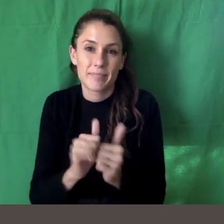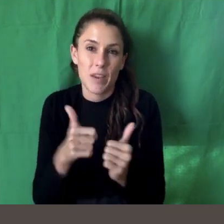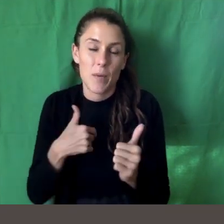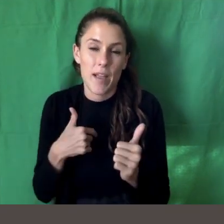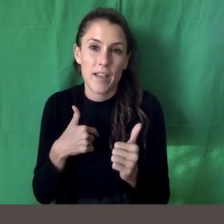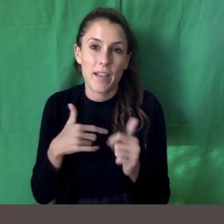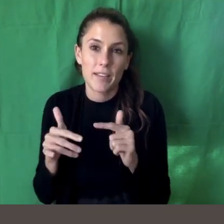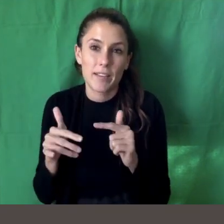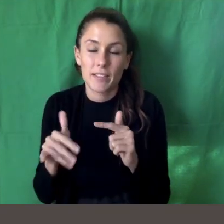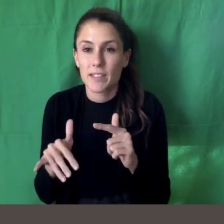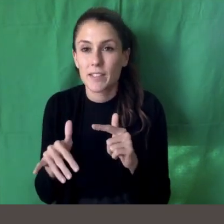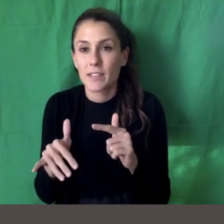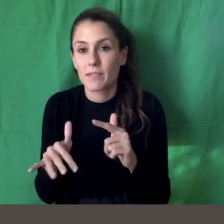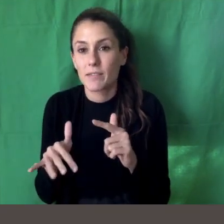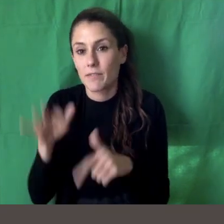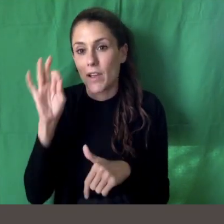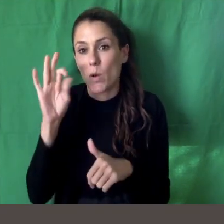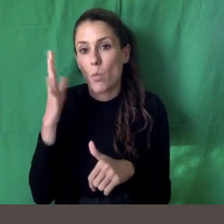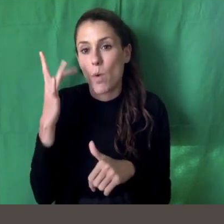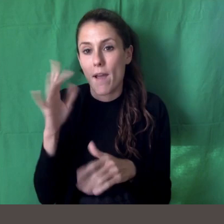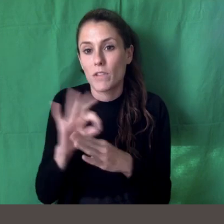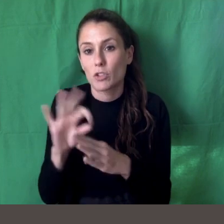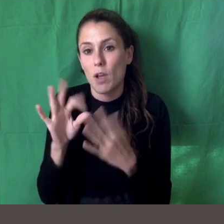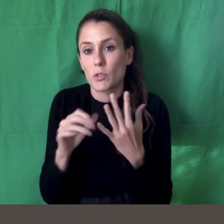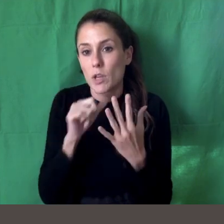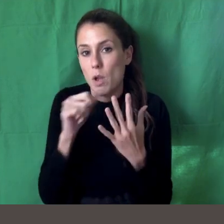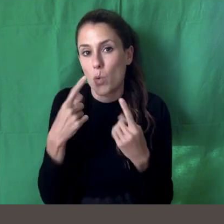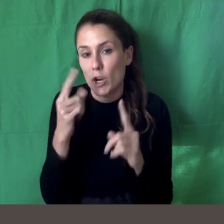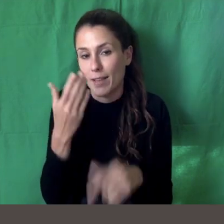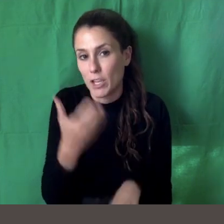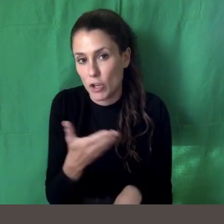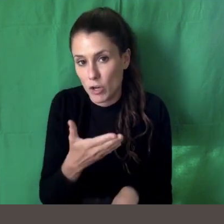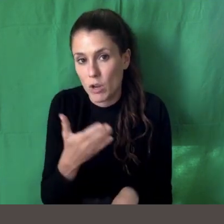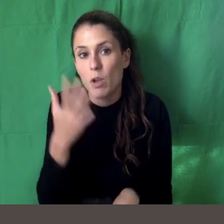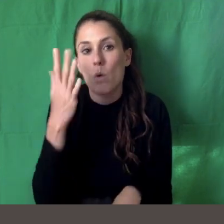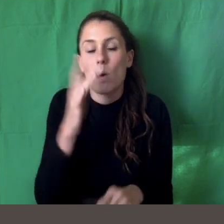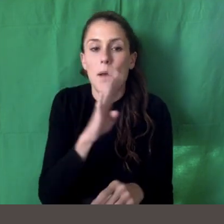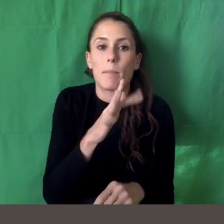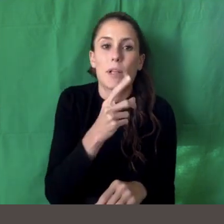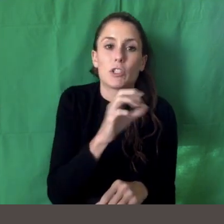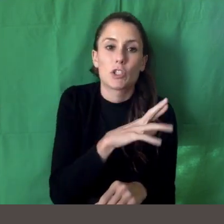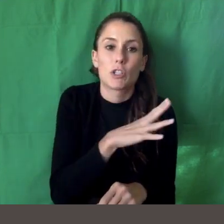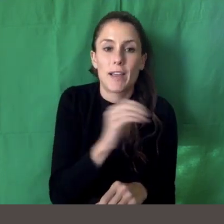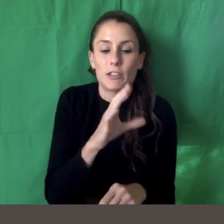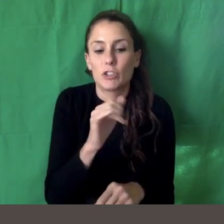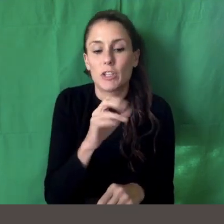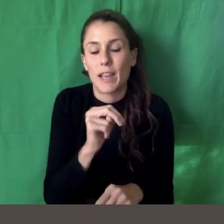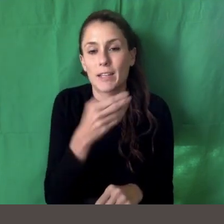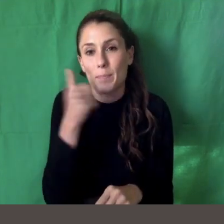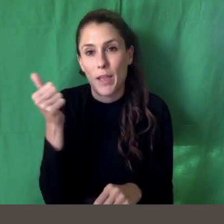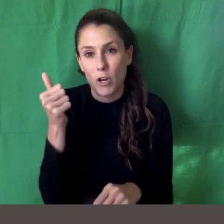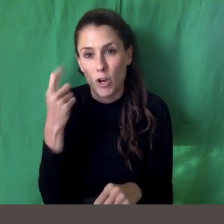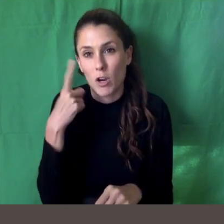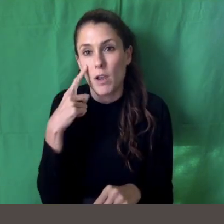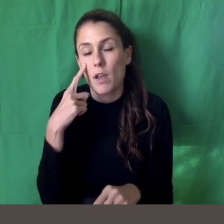is how I discovered why functional options don't work here and why a builder and chain is even better